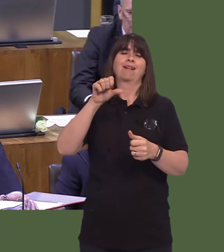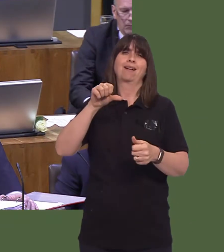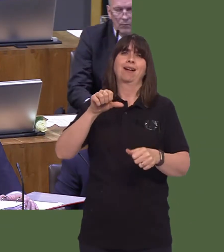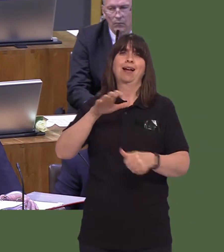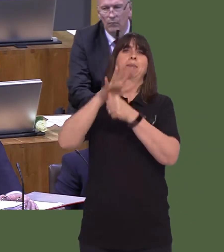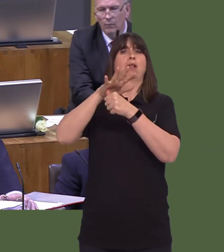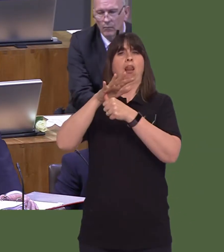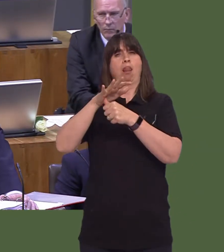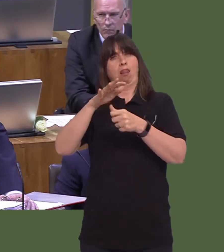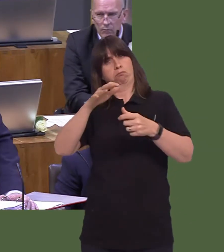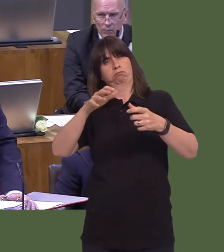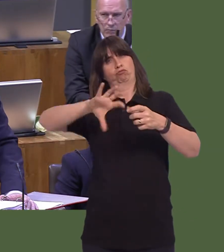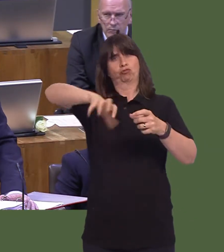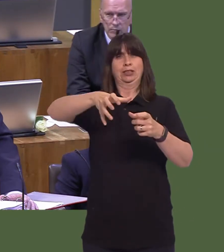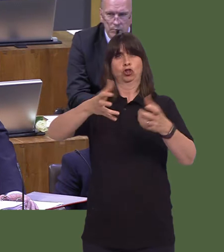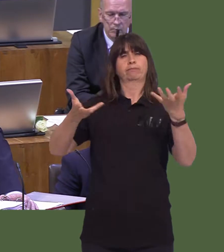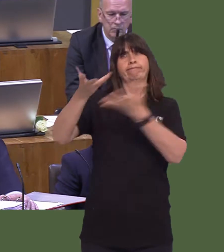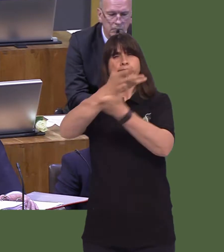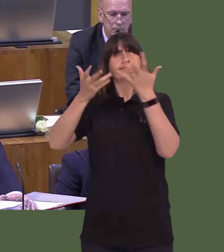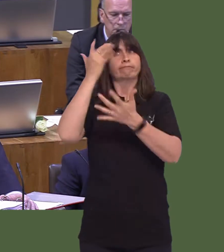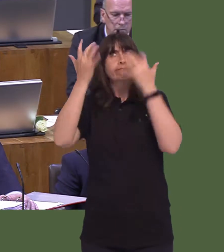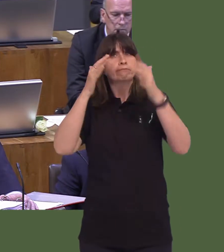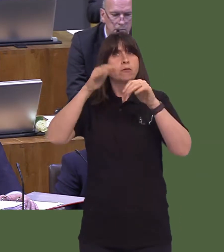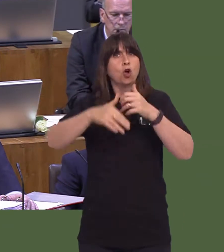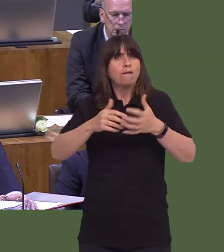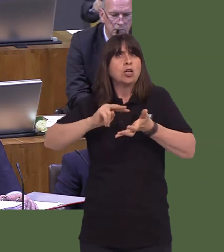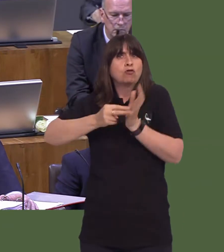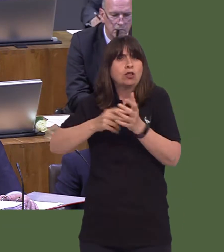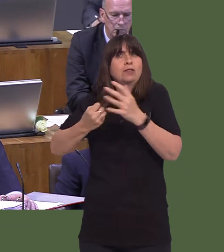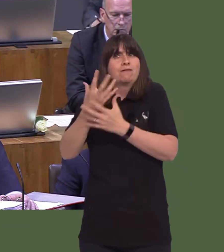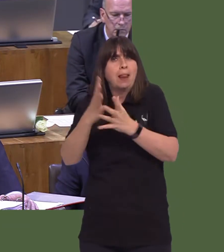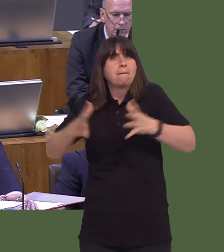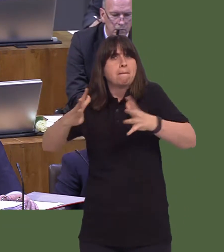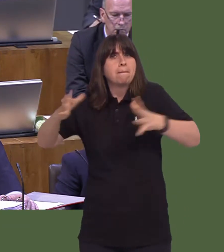2015 to promote the preparation of a strategic development plan for the south-east of Wales.